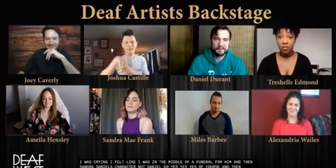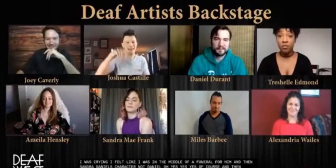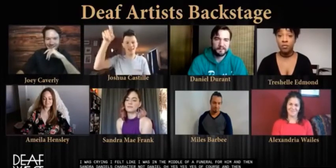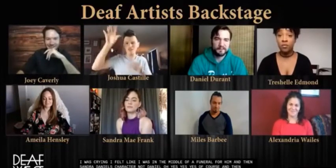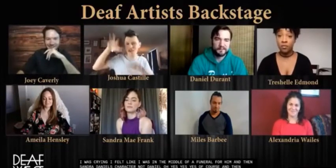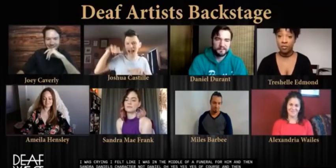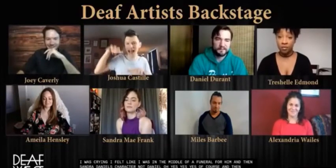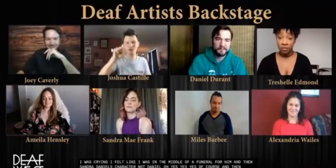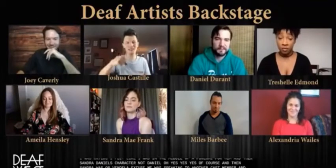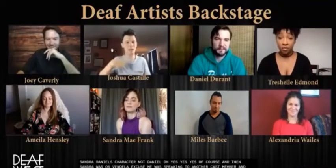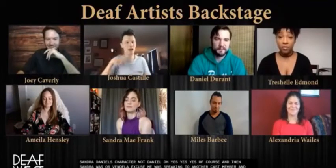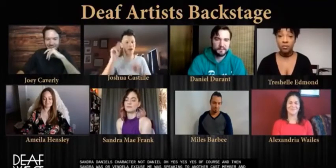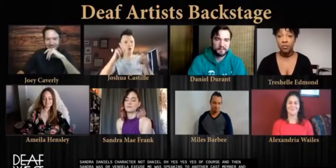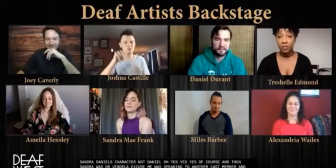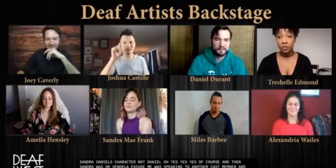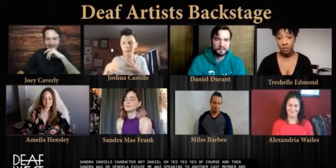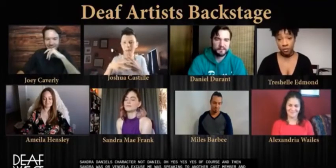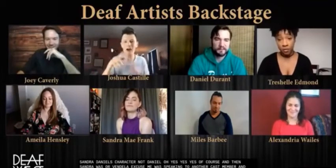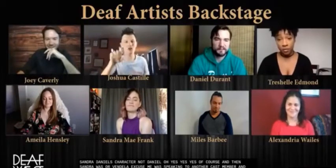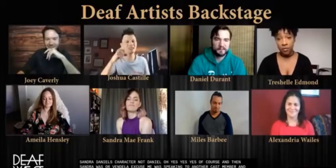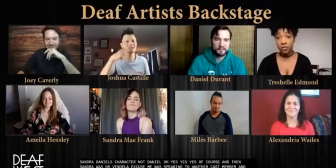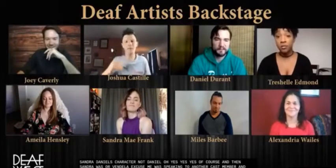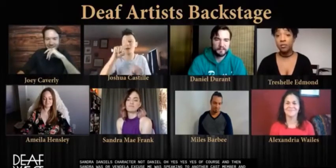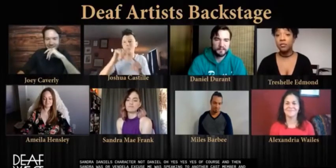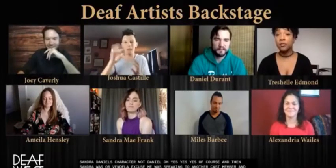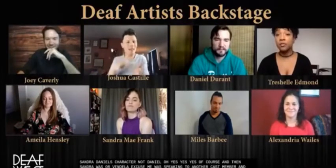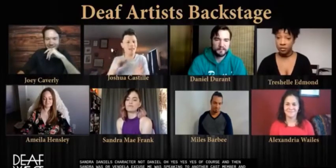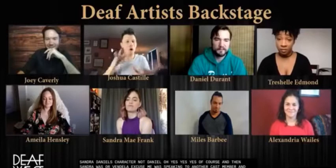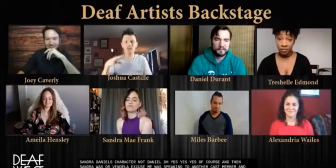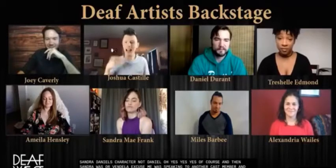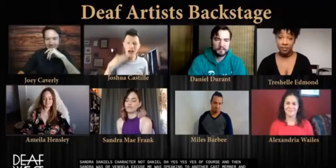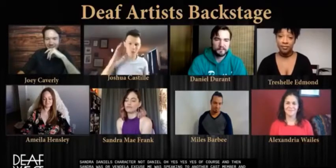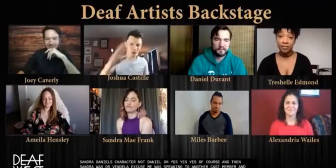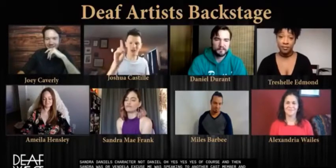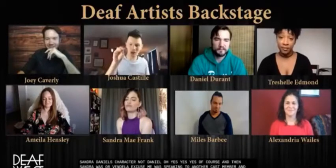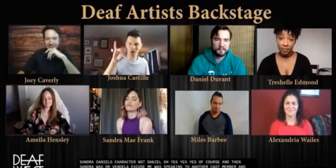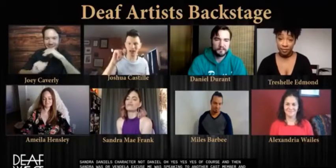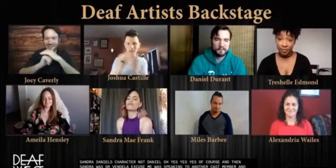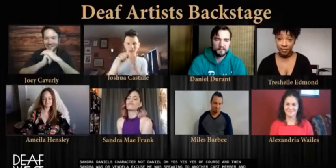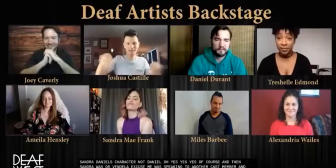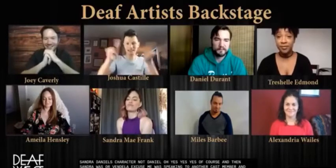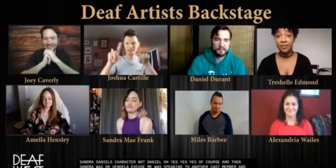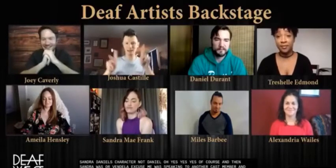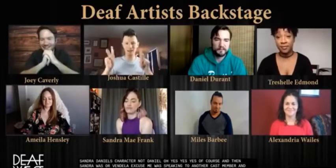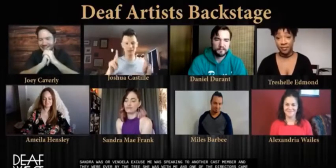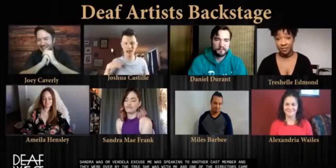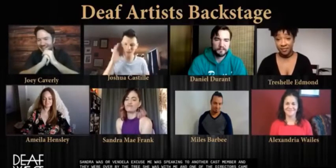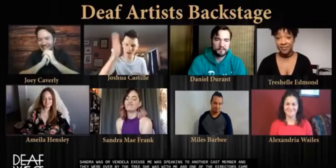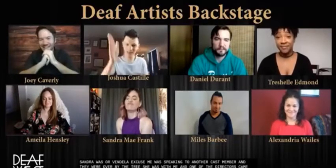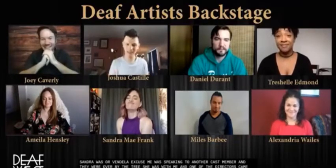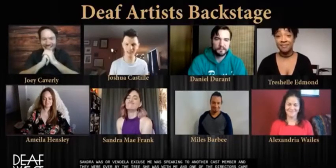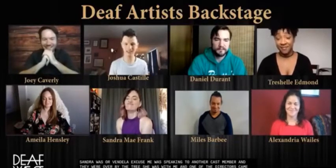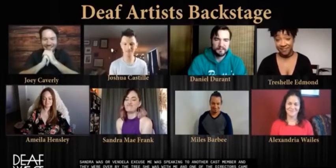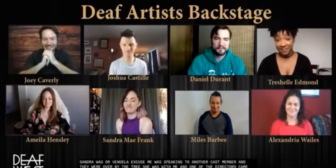You could tell me to perform this in the rain. You could tell me to perform this on the road, wherever you needed me to do it.